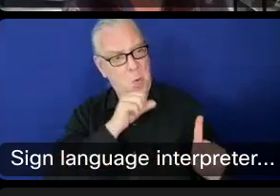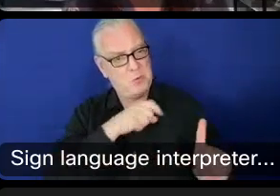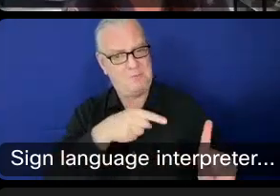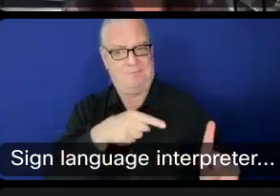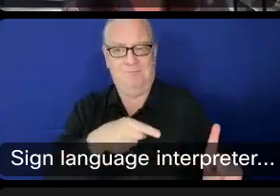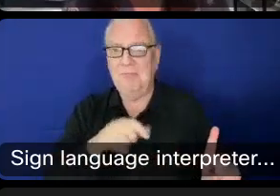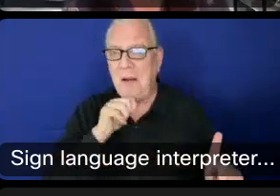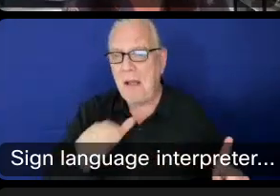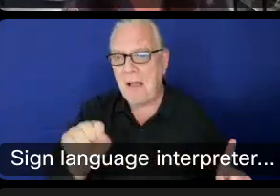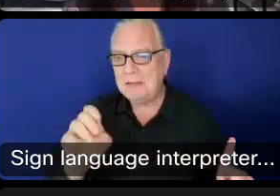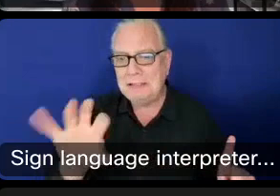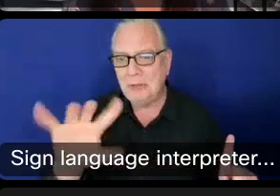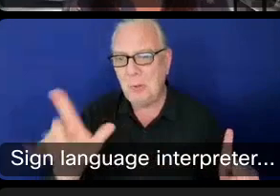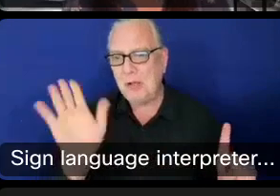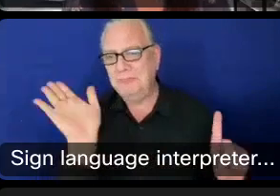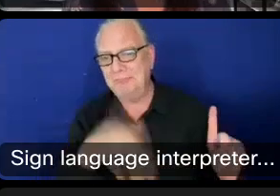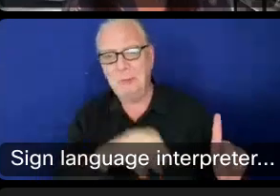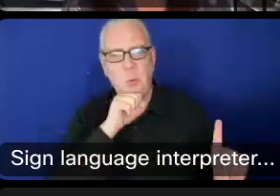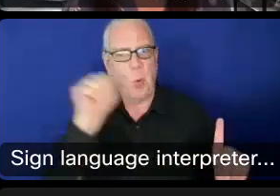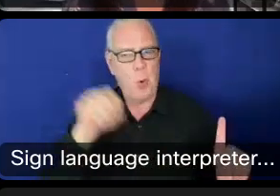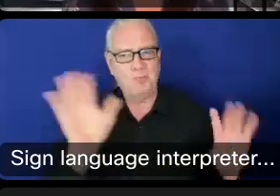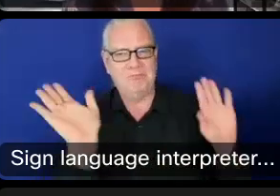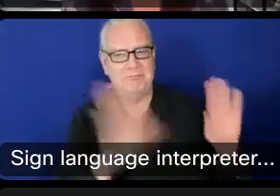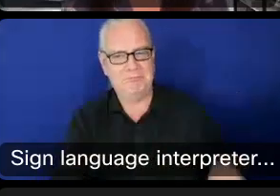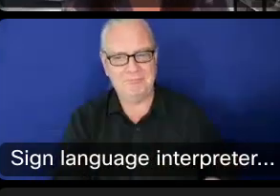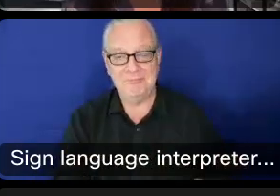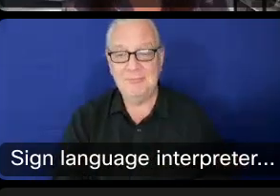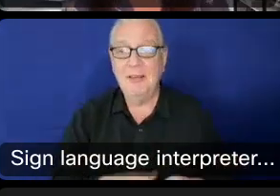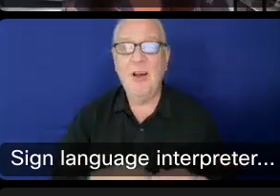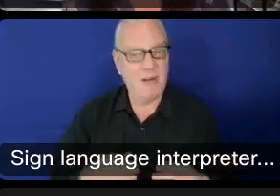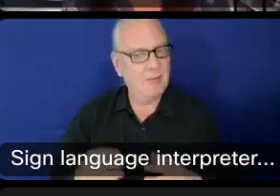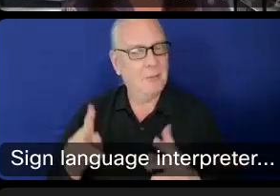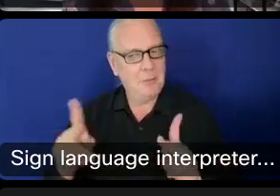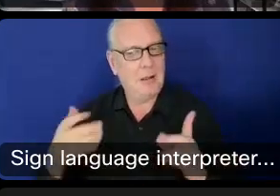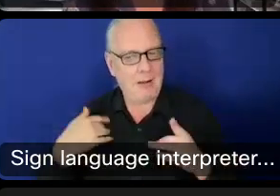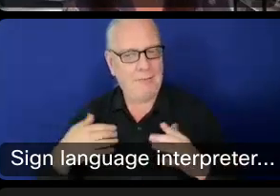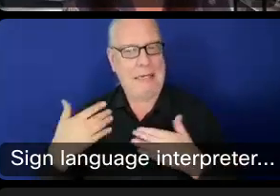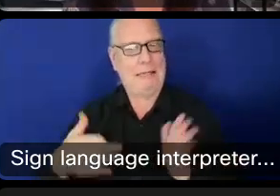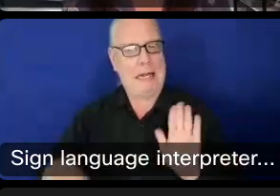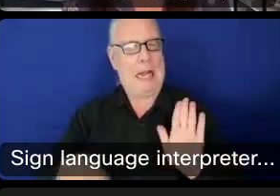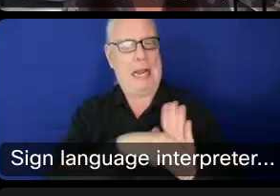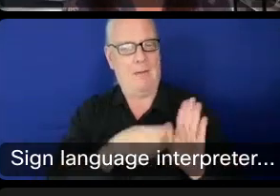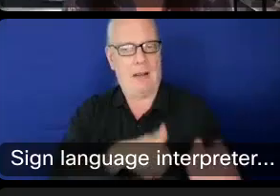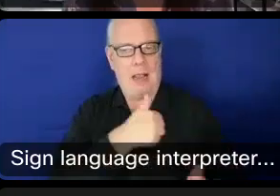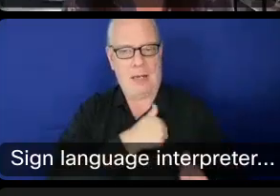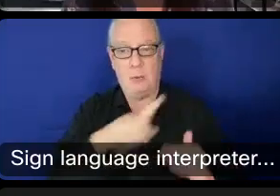sexual beings or having a sex negative attitude in general.